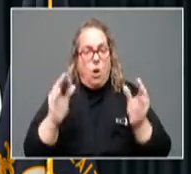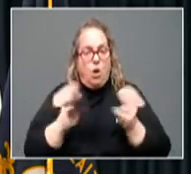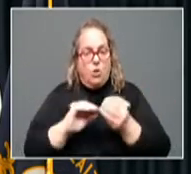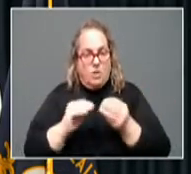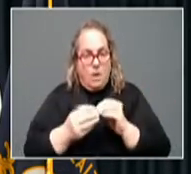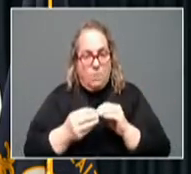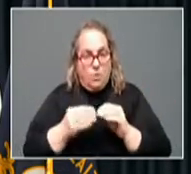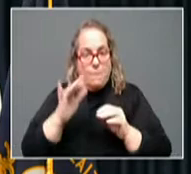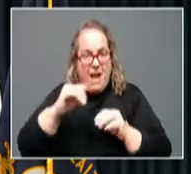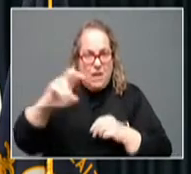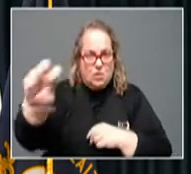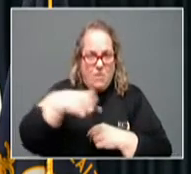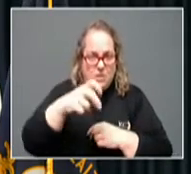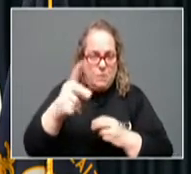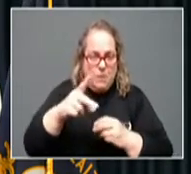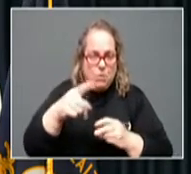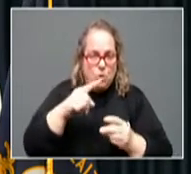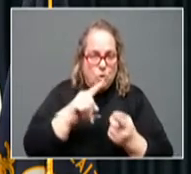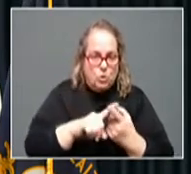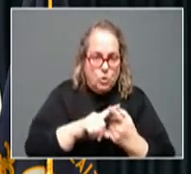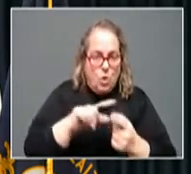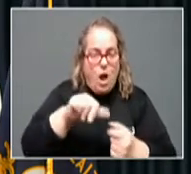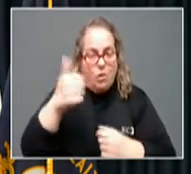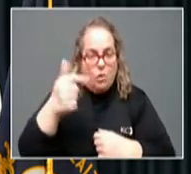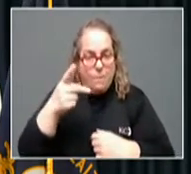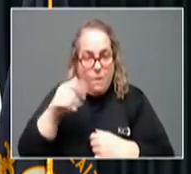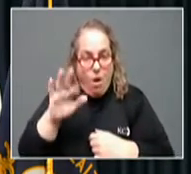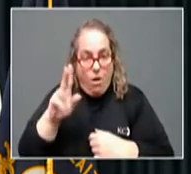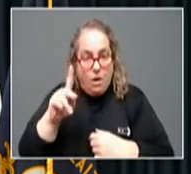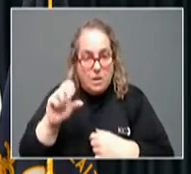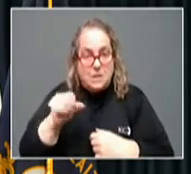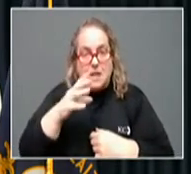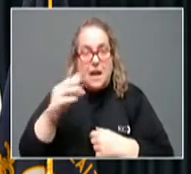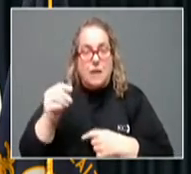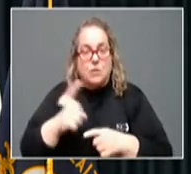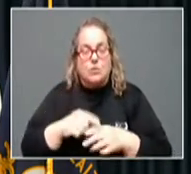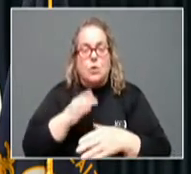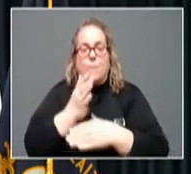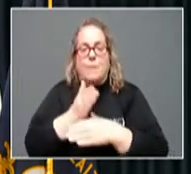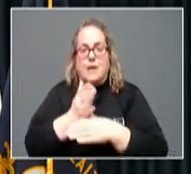to um other parks and two midterm housing options such as the travel